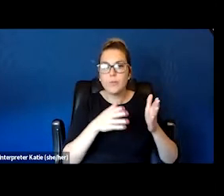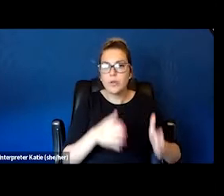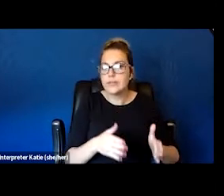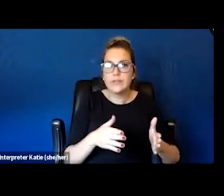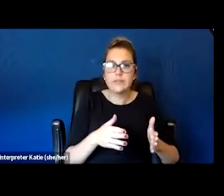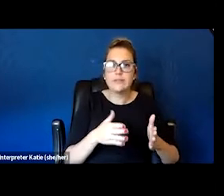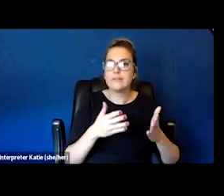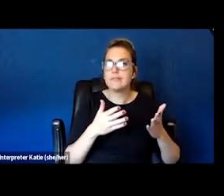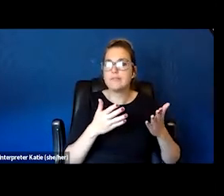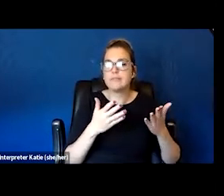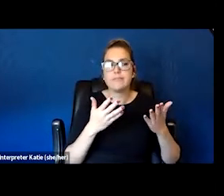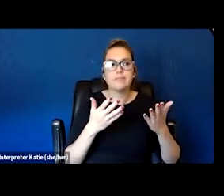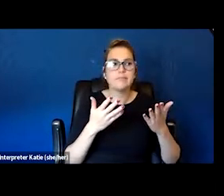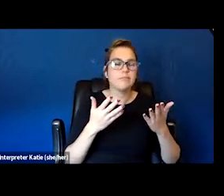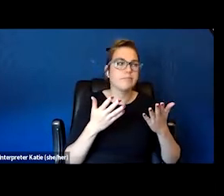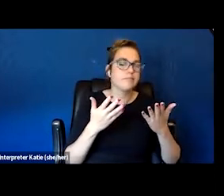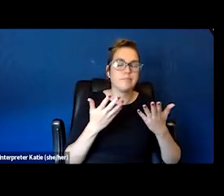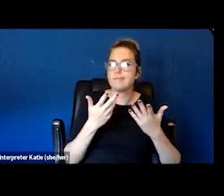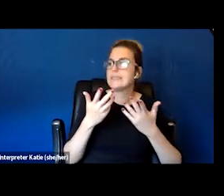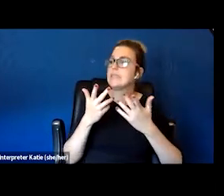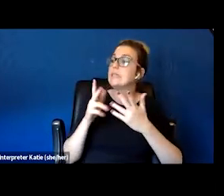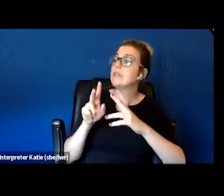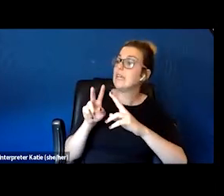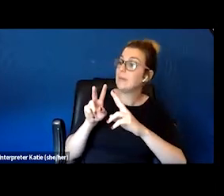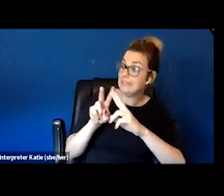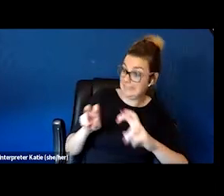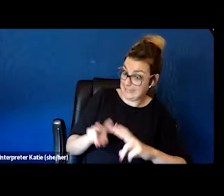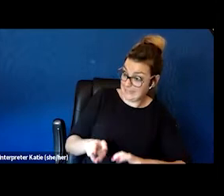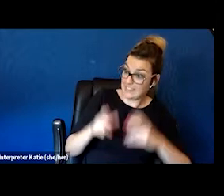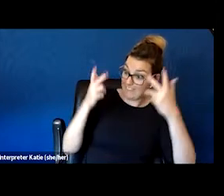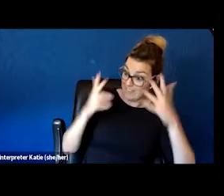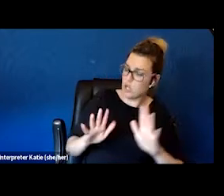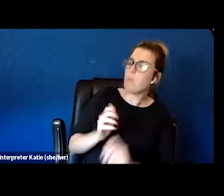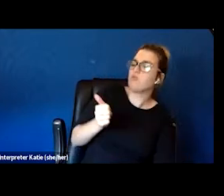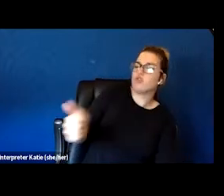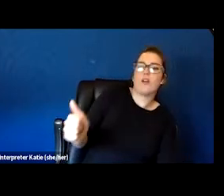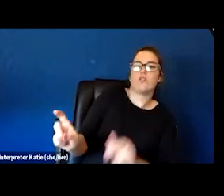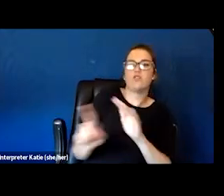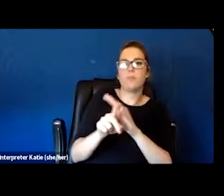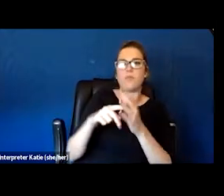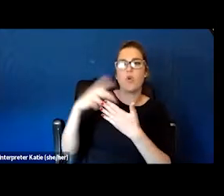and kind of show up to individual programs on their own and tell their needs and their stories over and over.